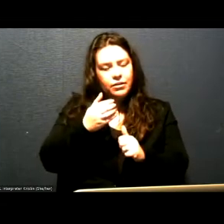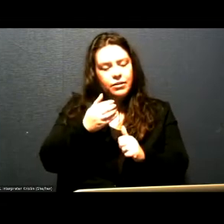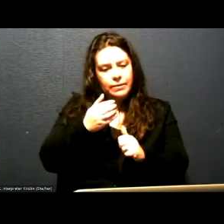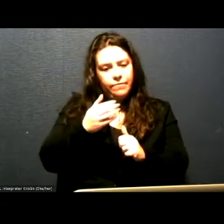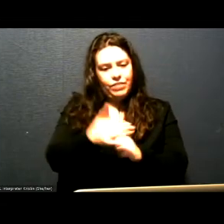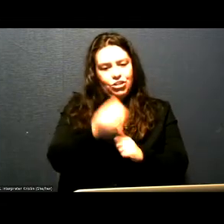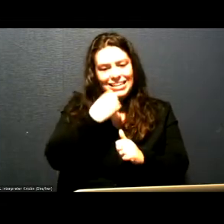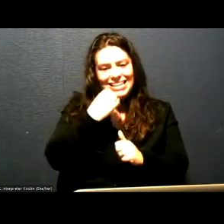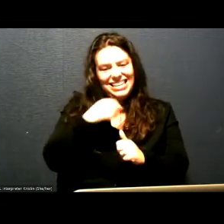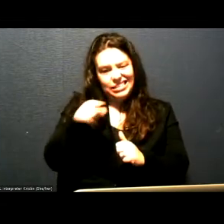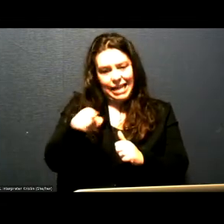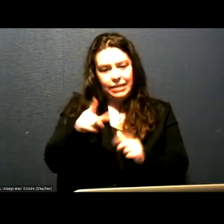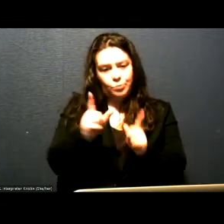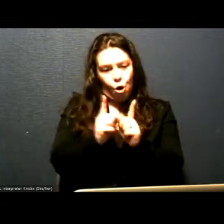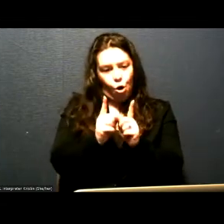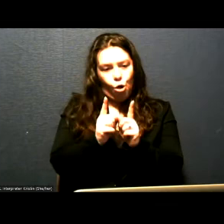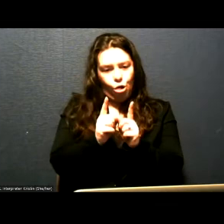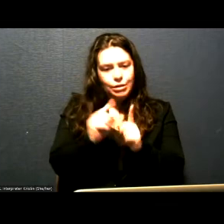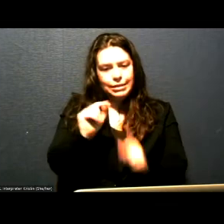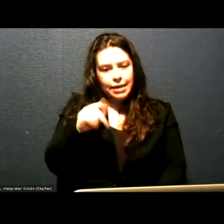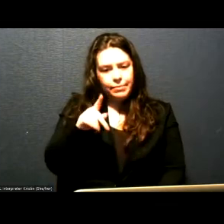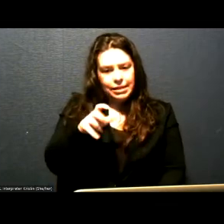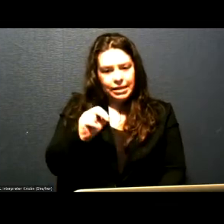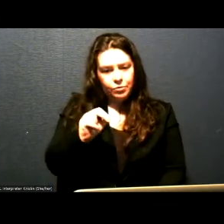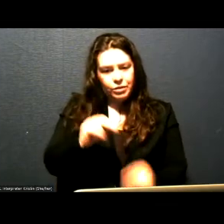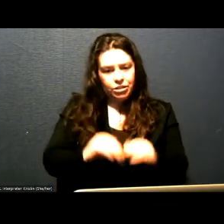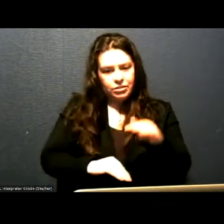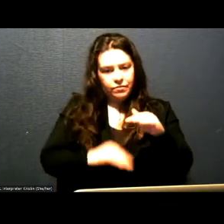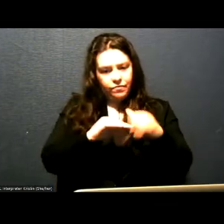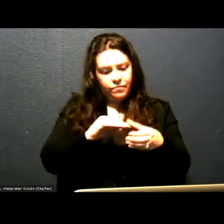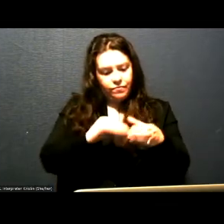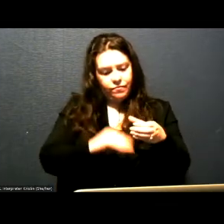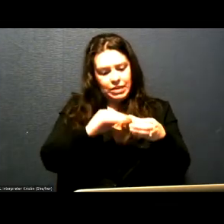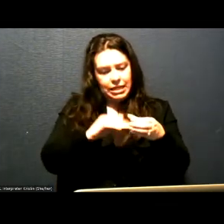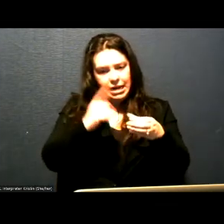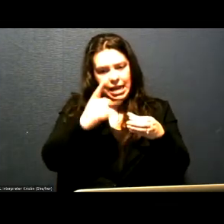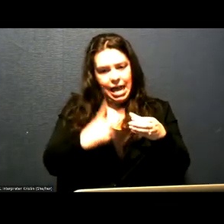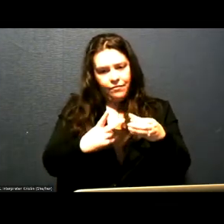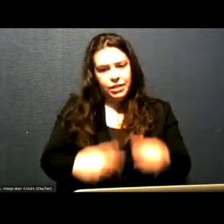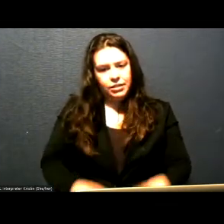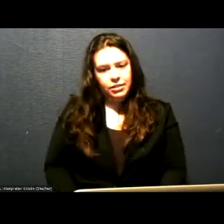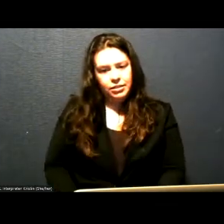And we fill it up to about halfway. The cup's about half full, and they get this twice a day.